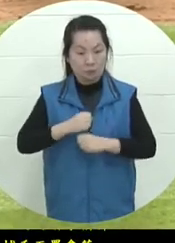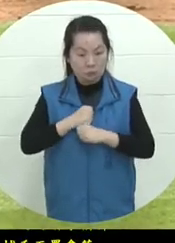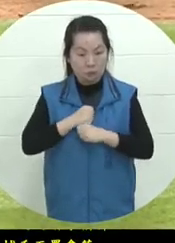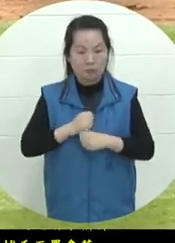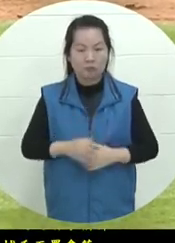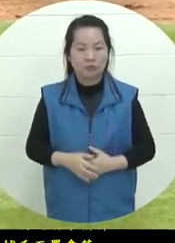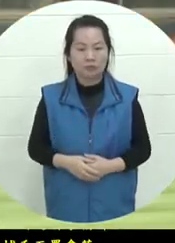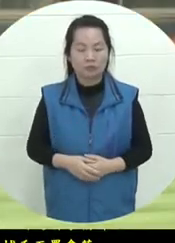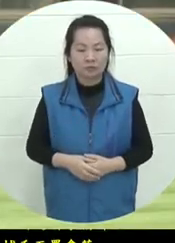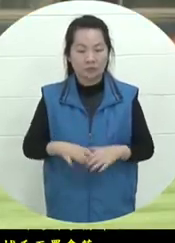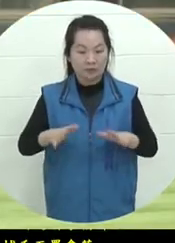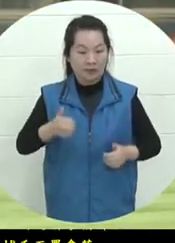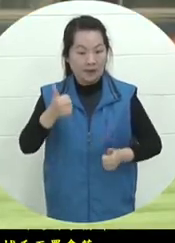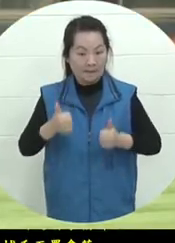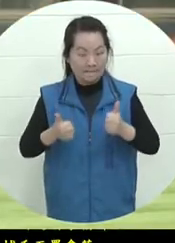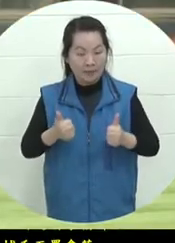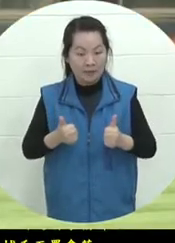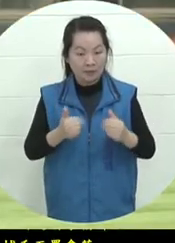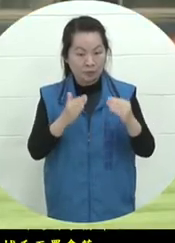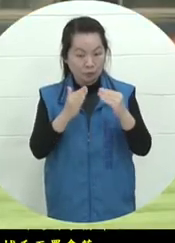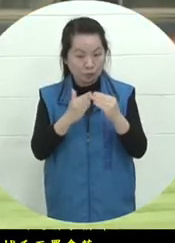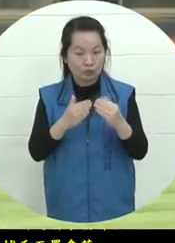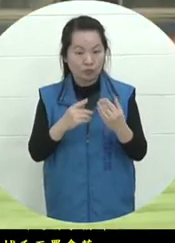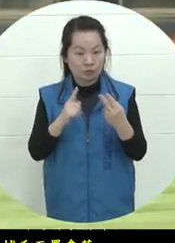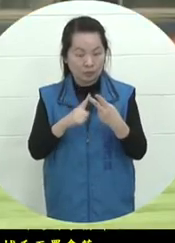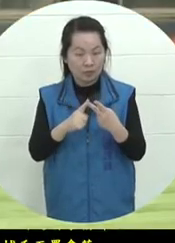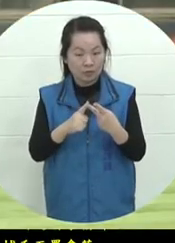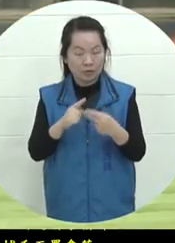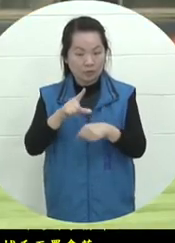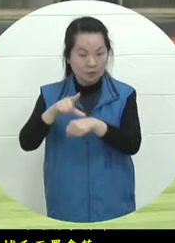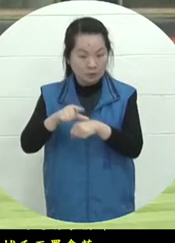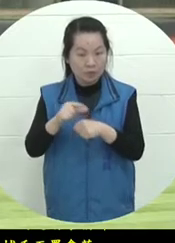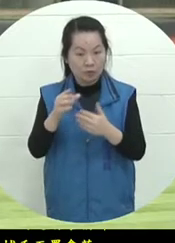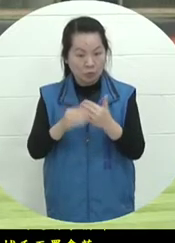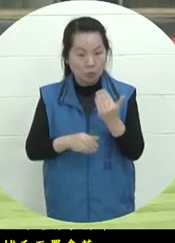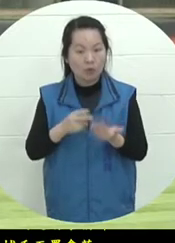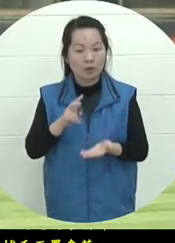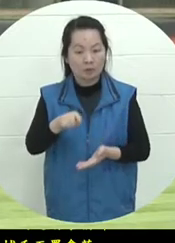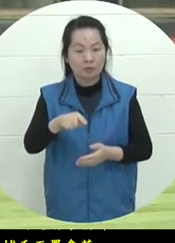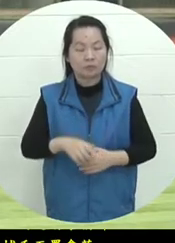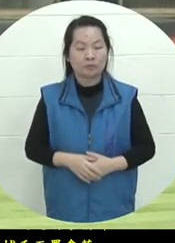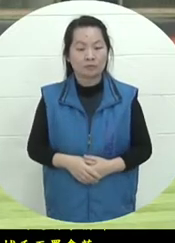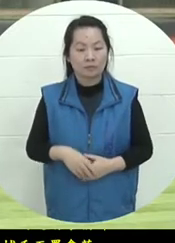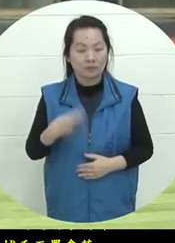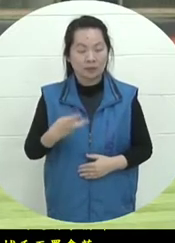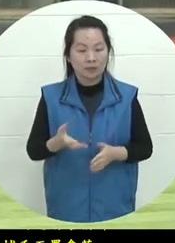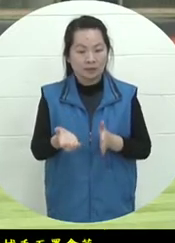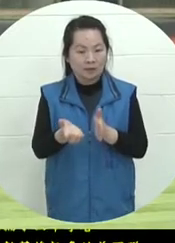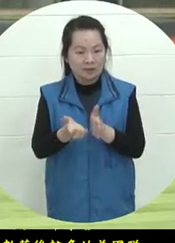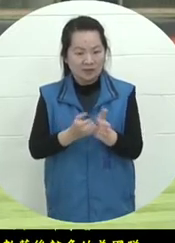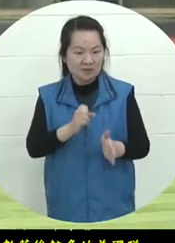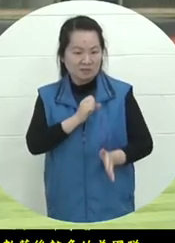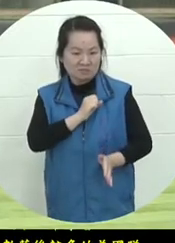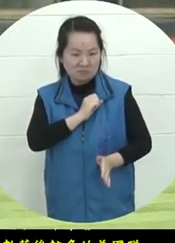in addition to the game time, In addition to the regulations, there is also a score limit for early ending,